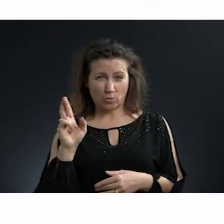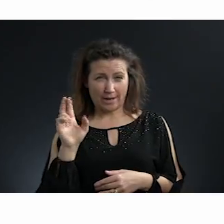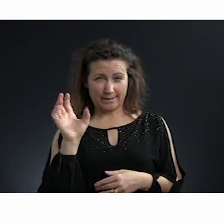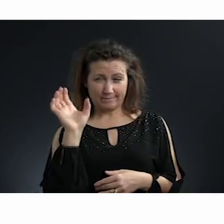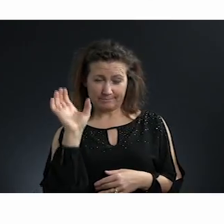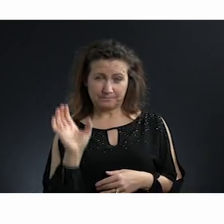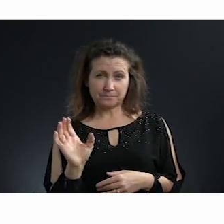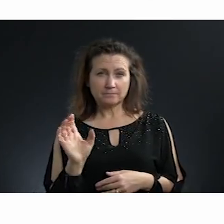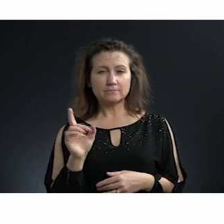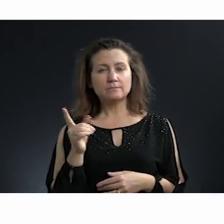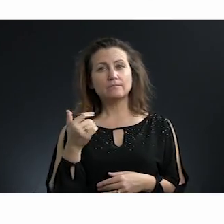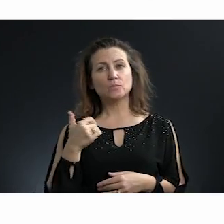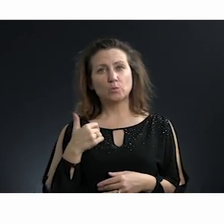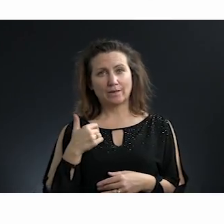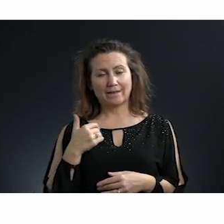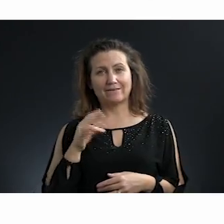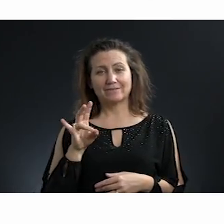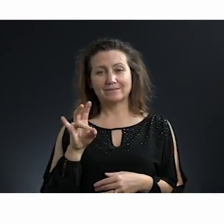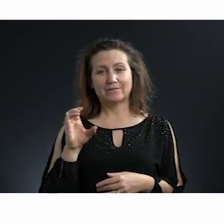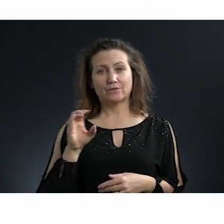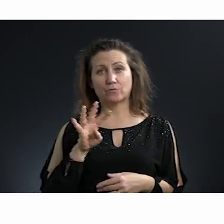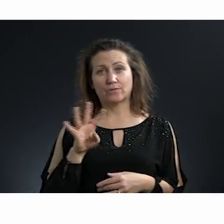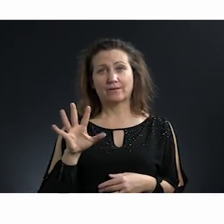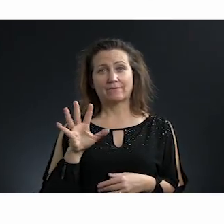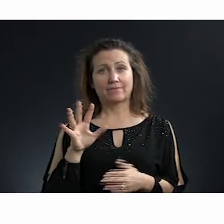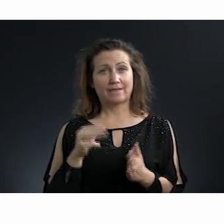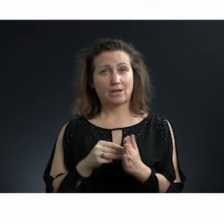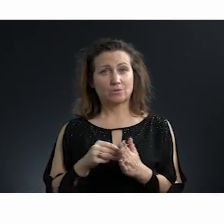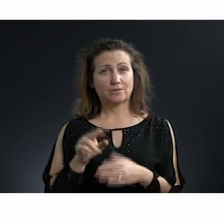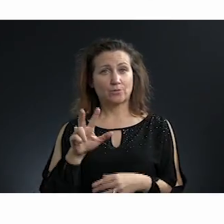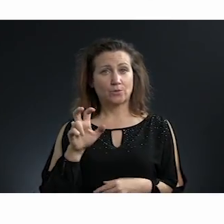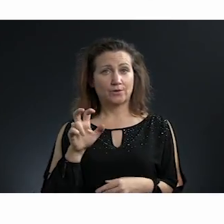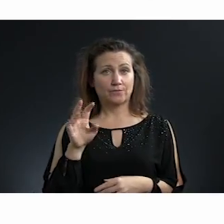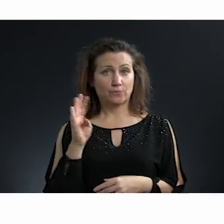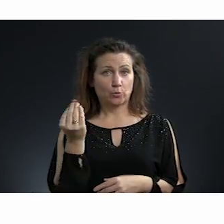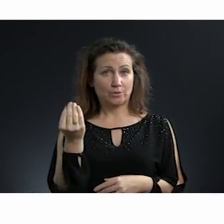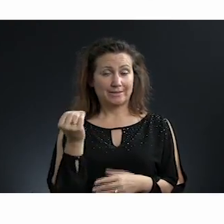That we have $745,314 dollars available